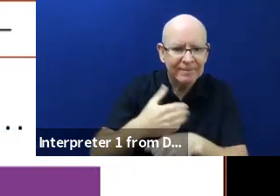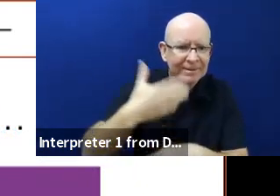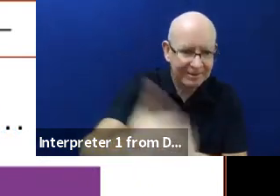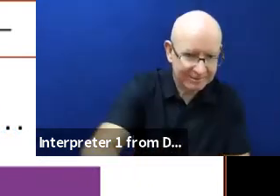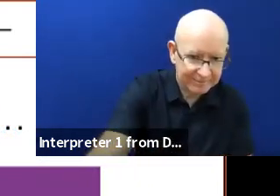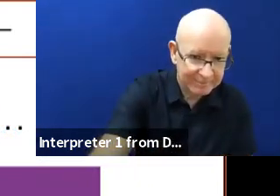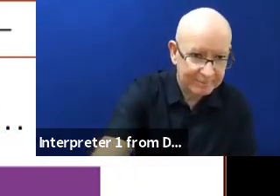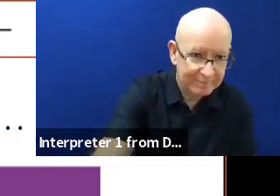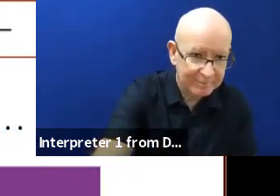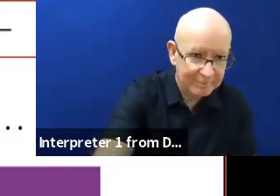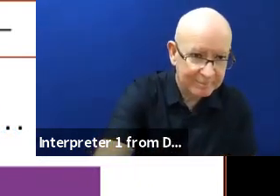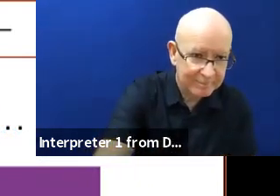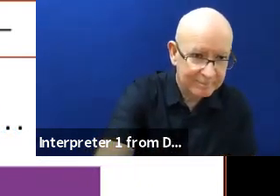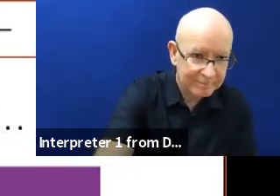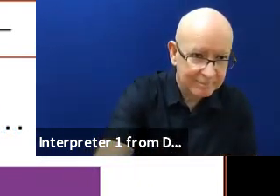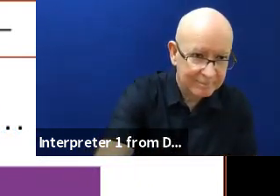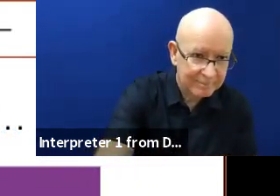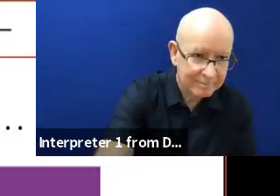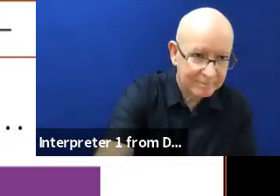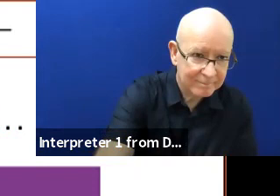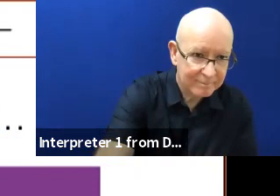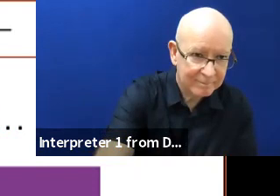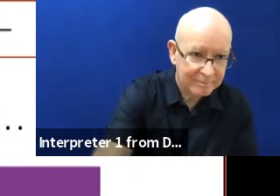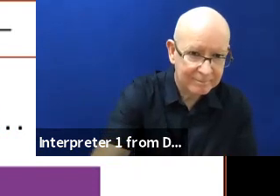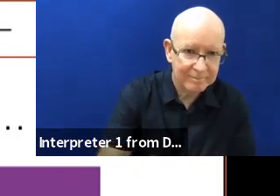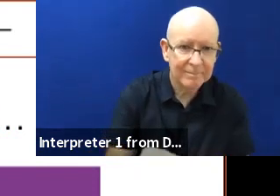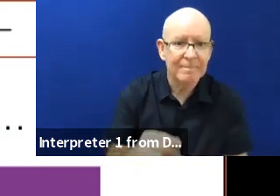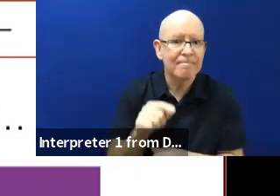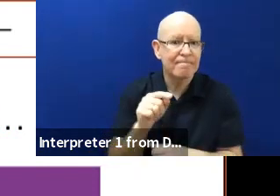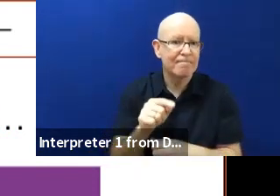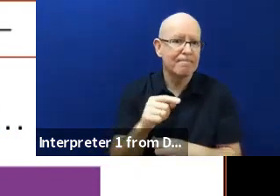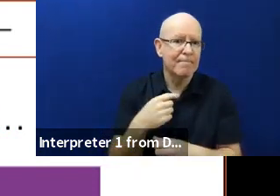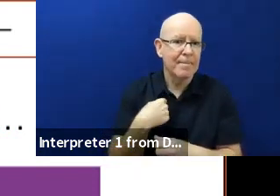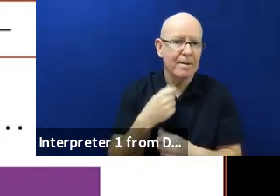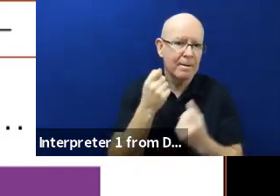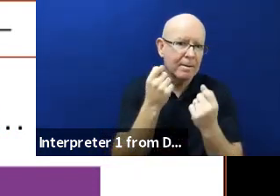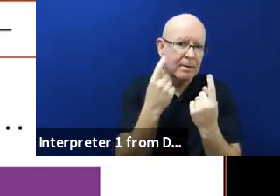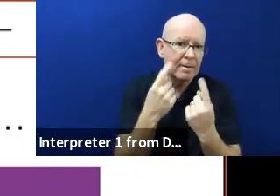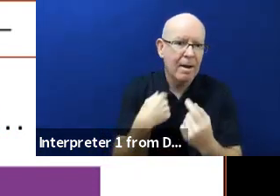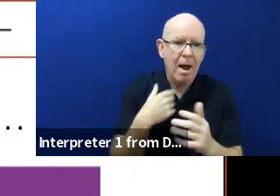concessions and cash transfers as Alex has mentioned, plays a complementary role so